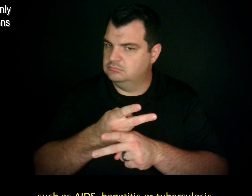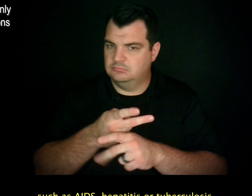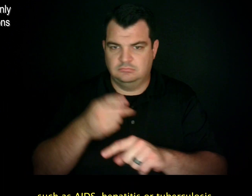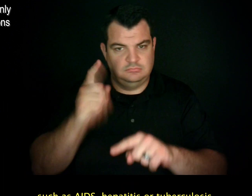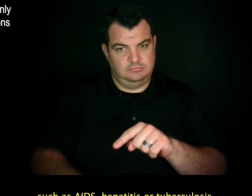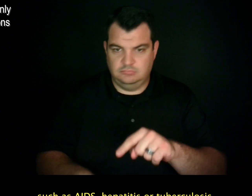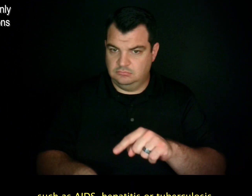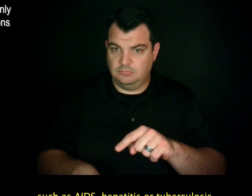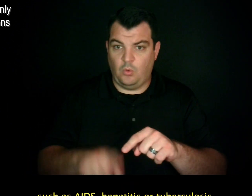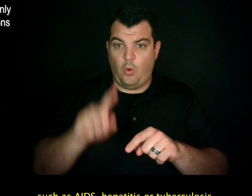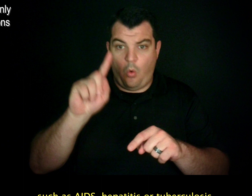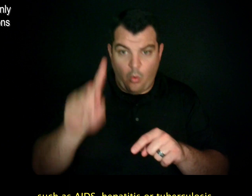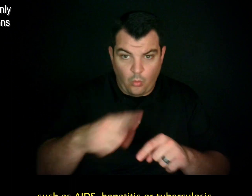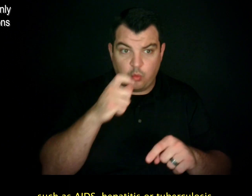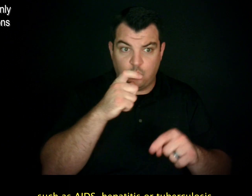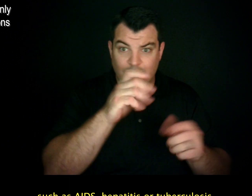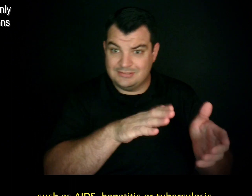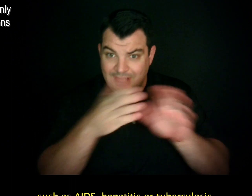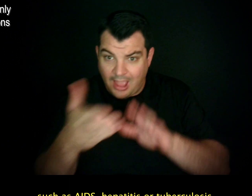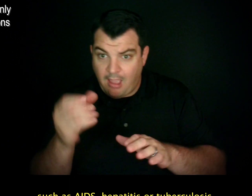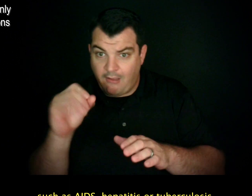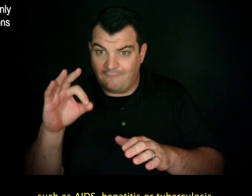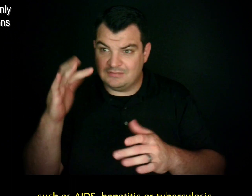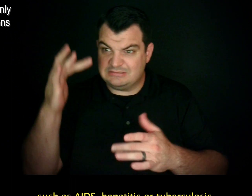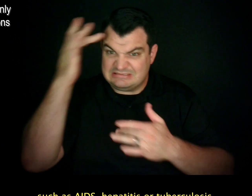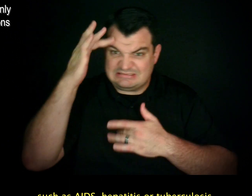such as AIDS, hepatitis or tuberculosis.